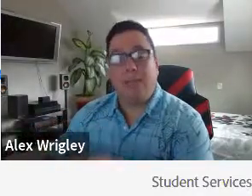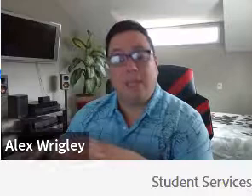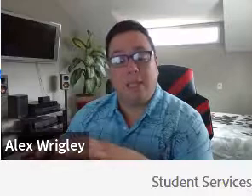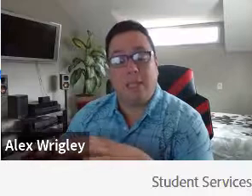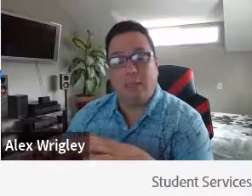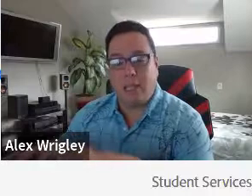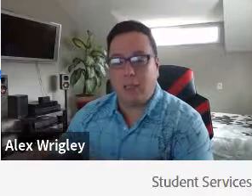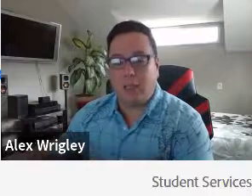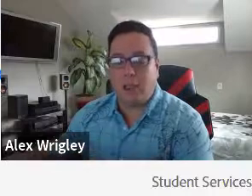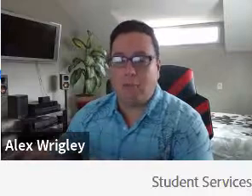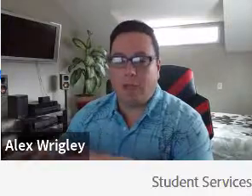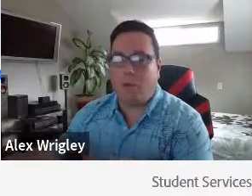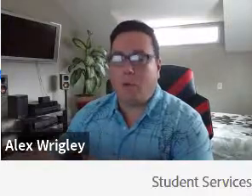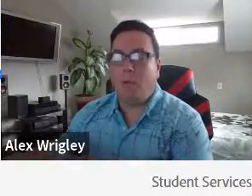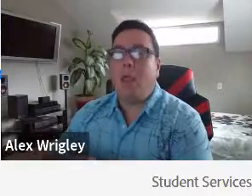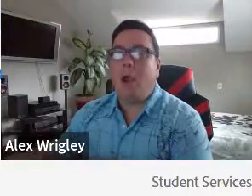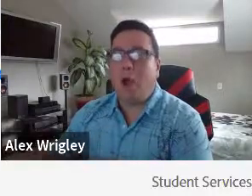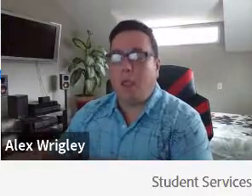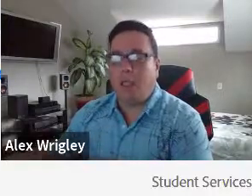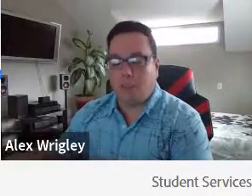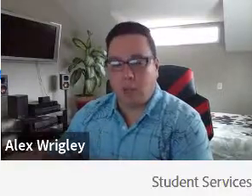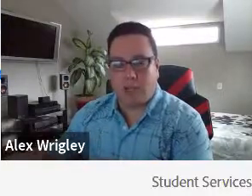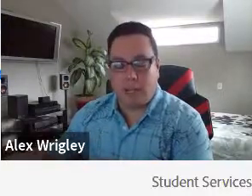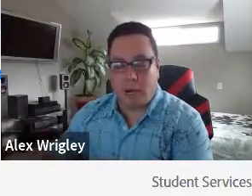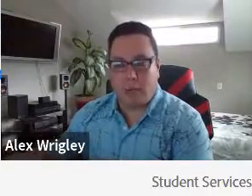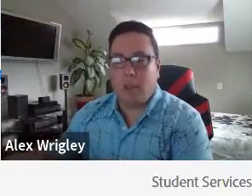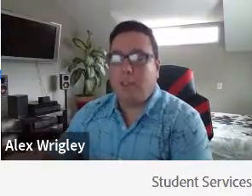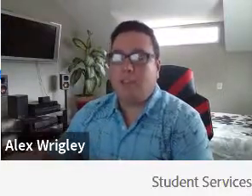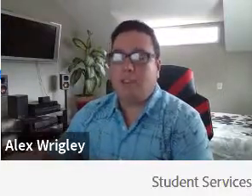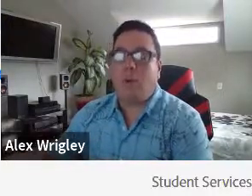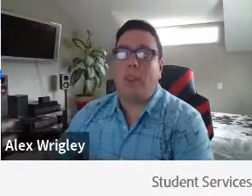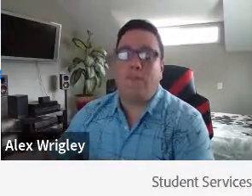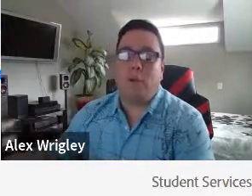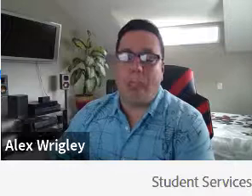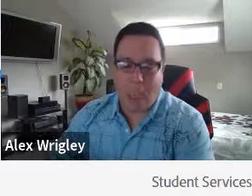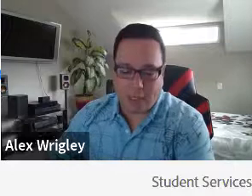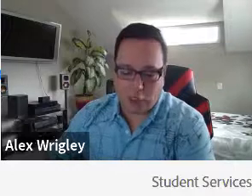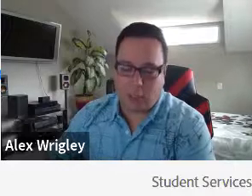to maintain the integrity of that form, it's locked down. So if you had to change